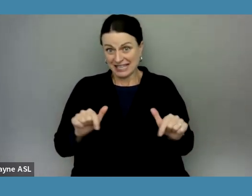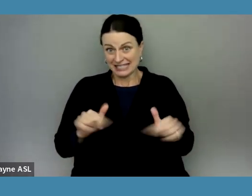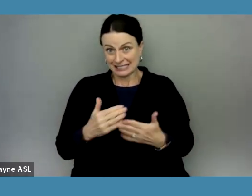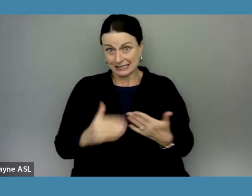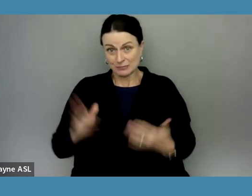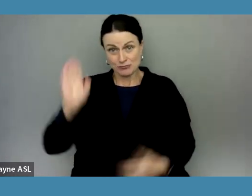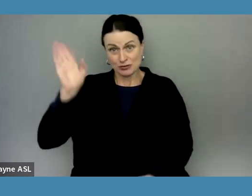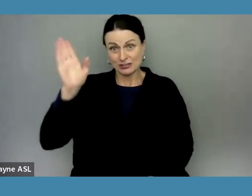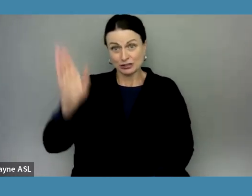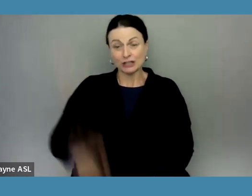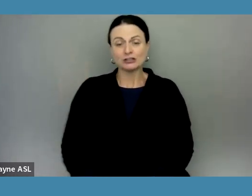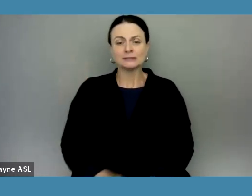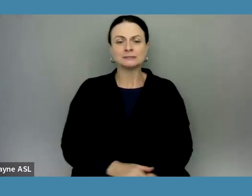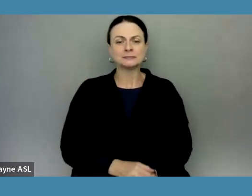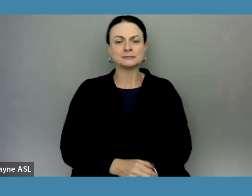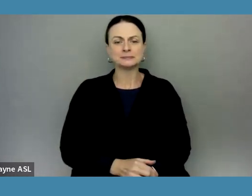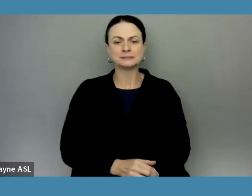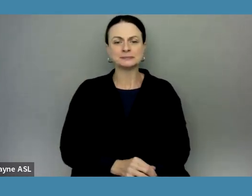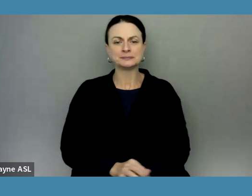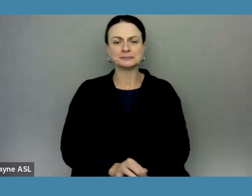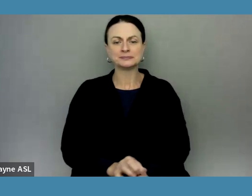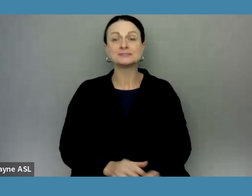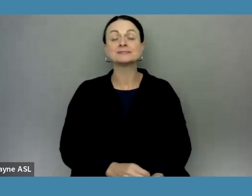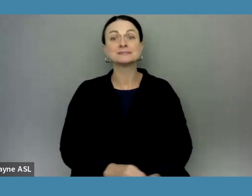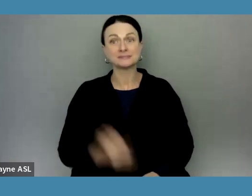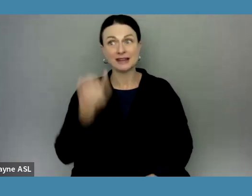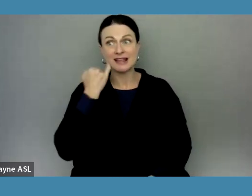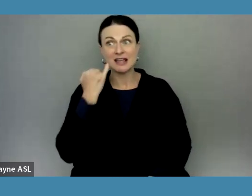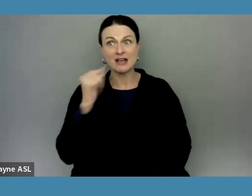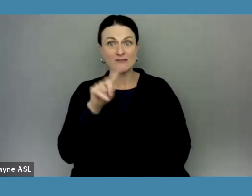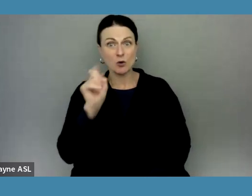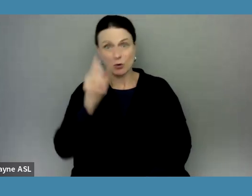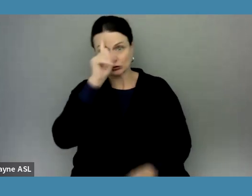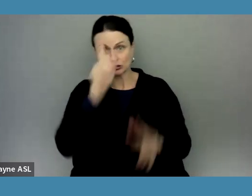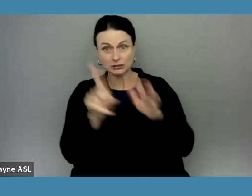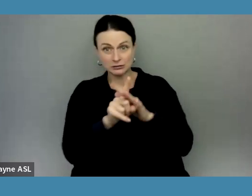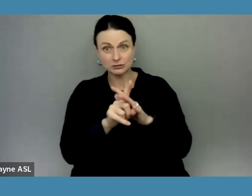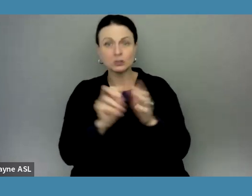If you have questions or you have specific circumstances